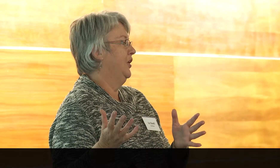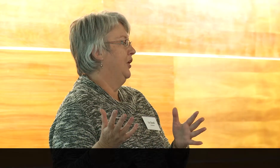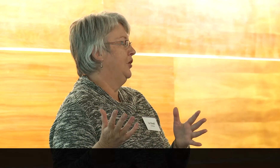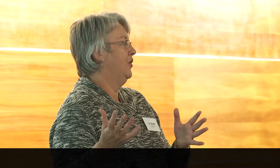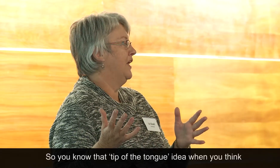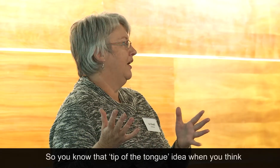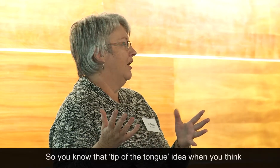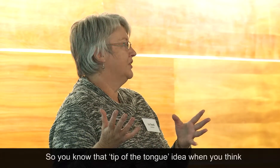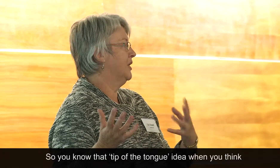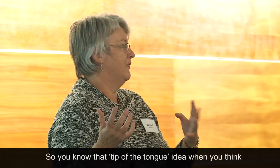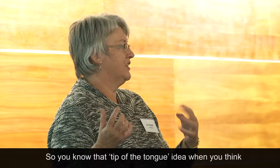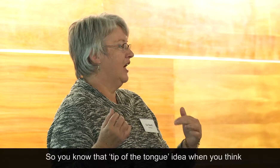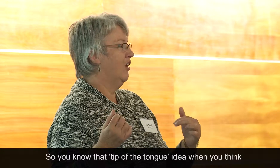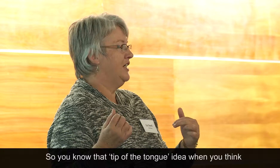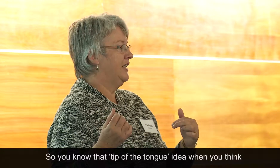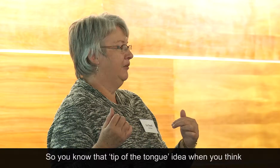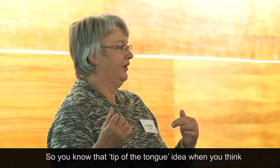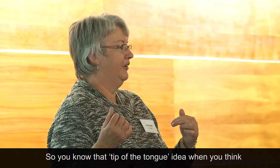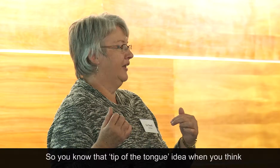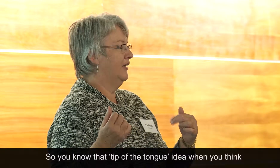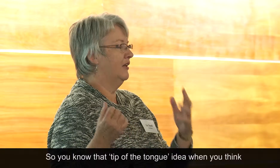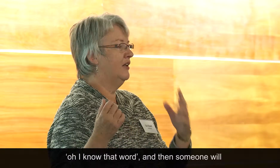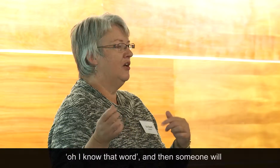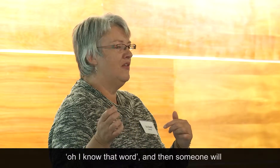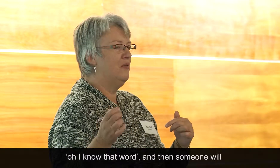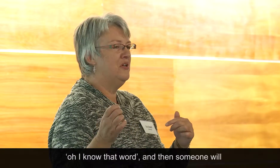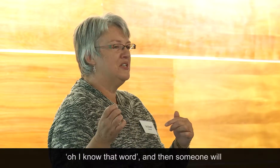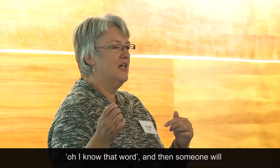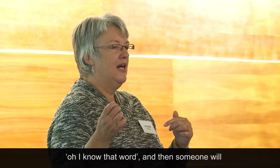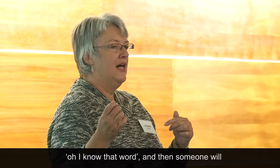So you know that ‘tip of the tongue’ idea when you think ‘oh I know that word’,